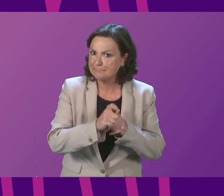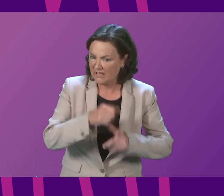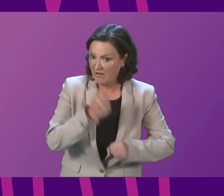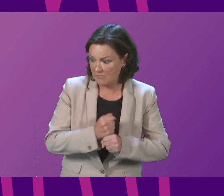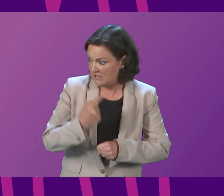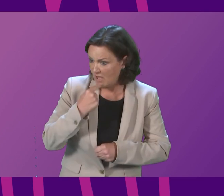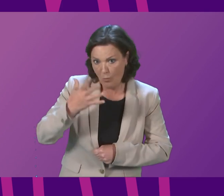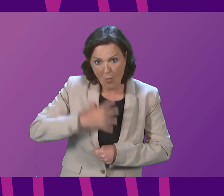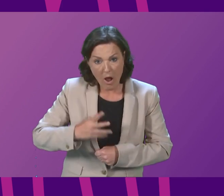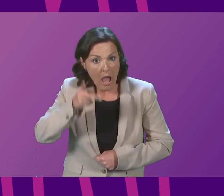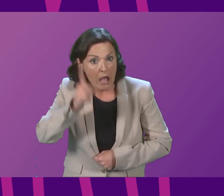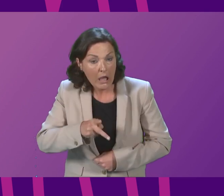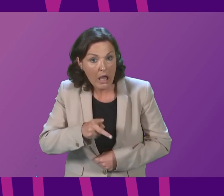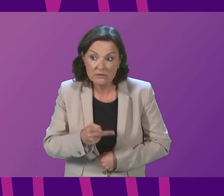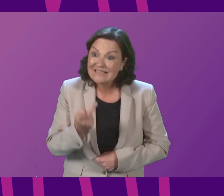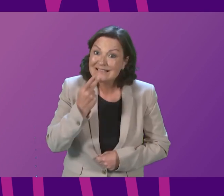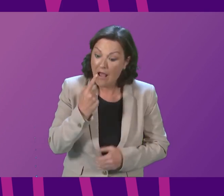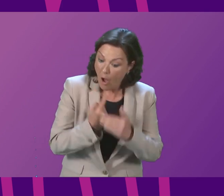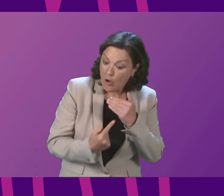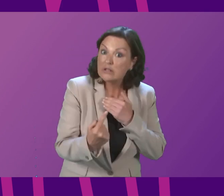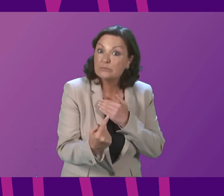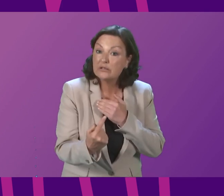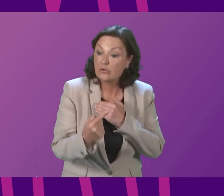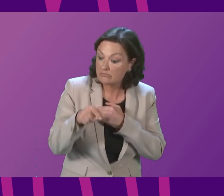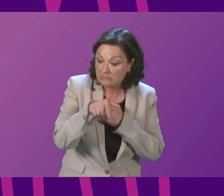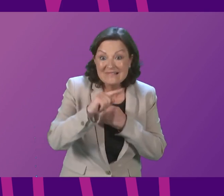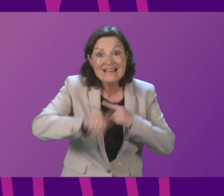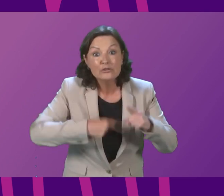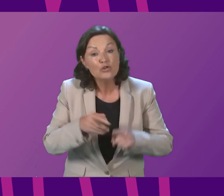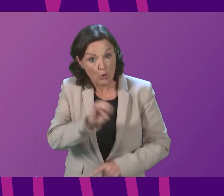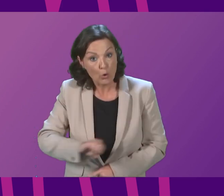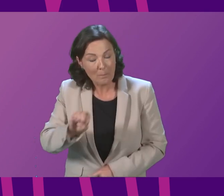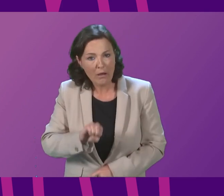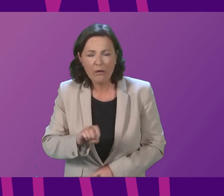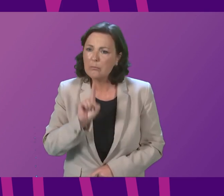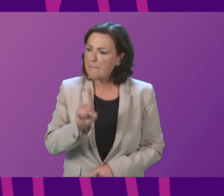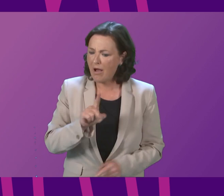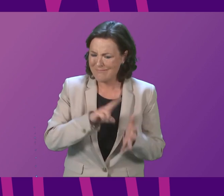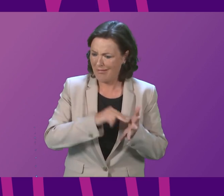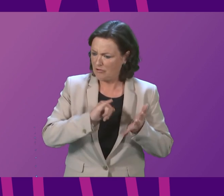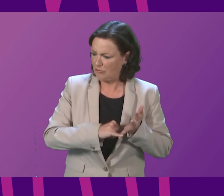independence referendum in October next year, but Nicola Sturgeon cannot even say whether